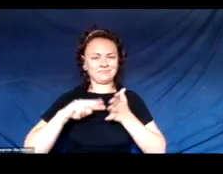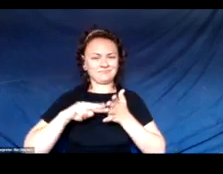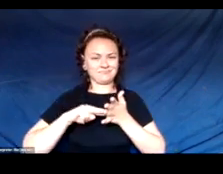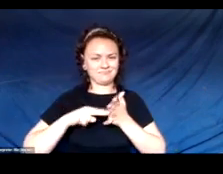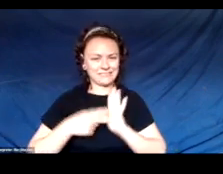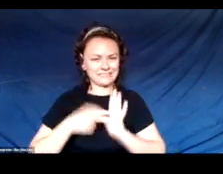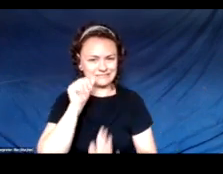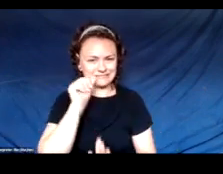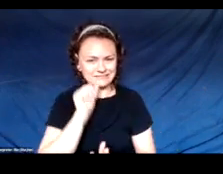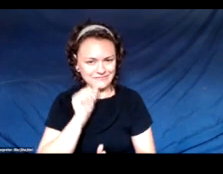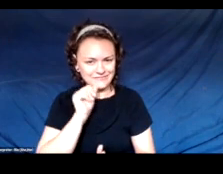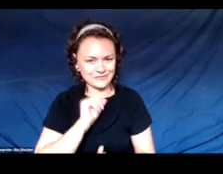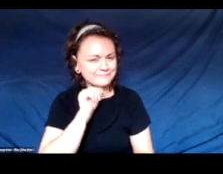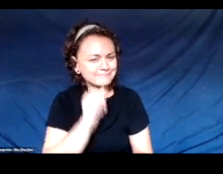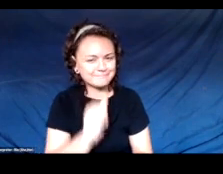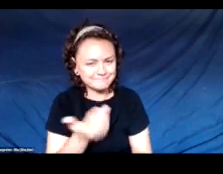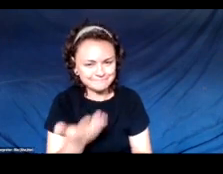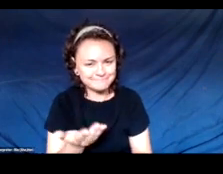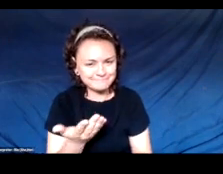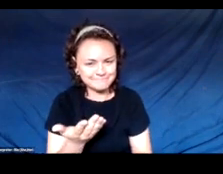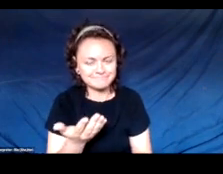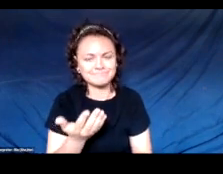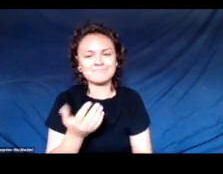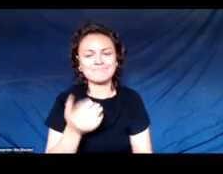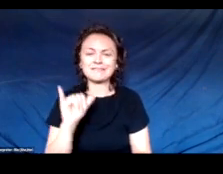I think that's one important thing that we should